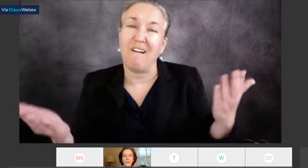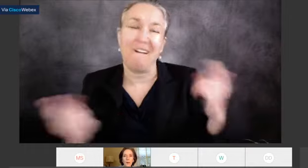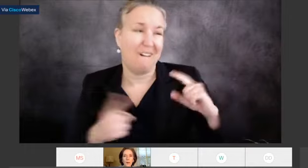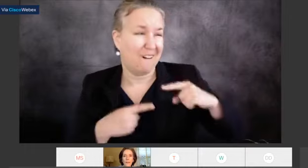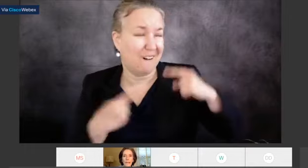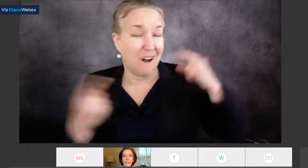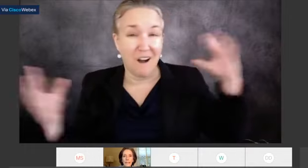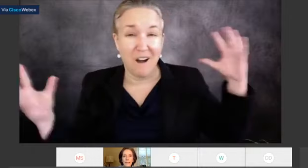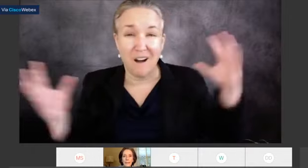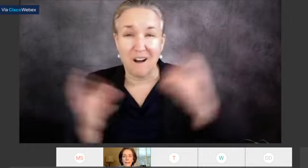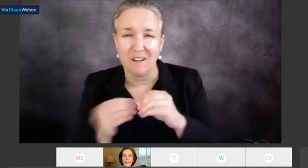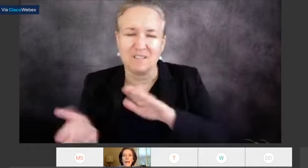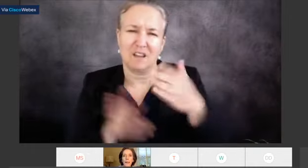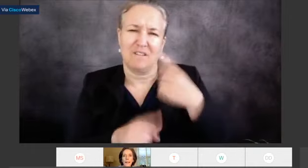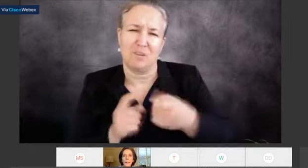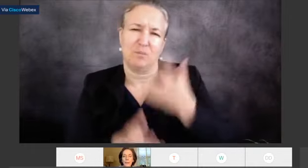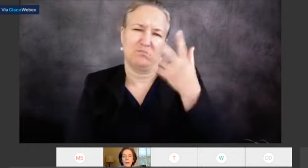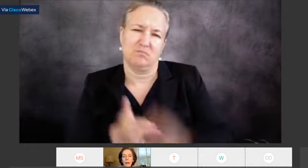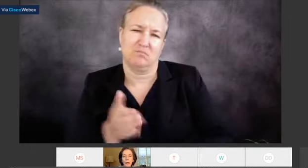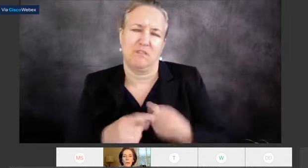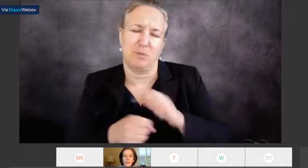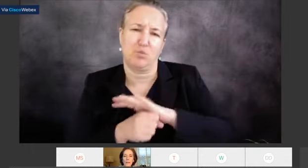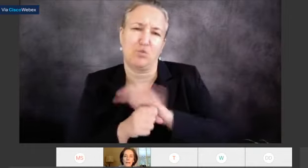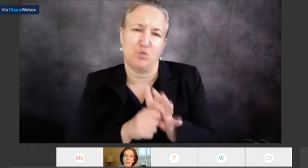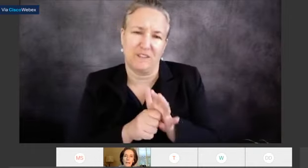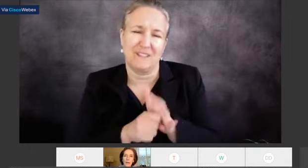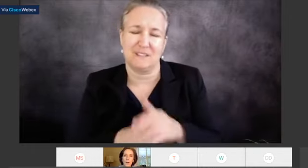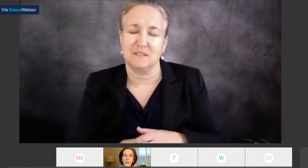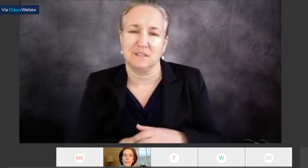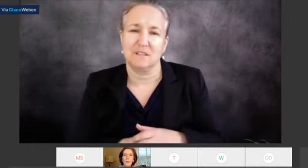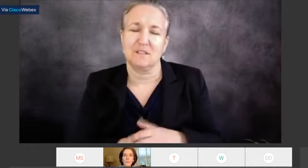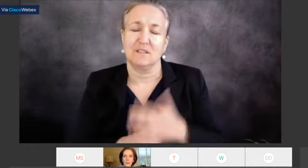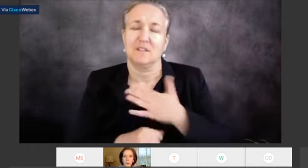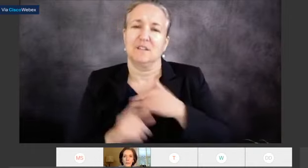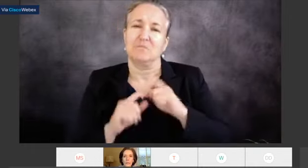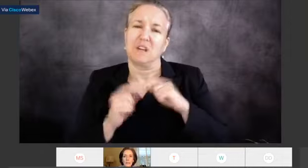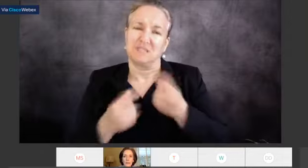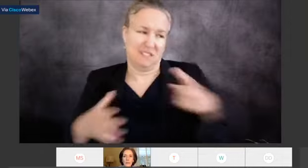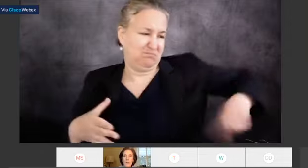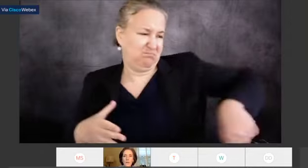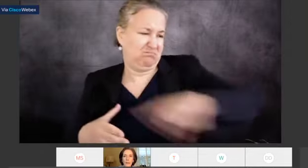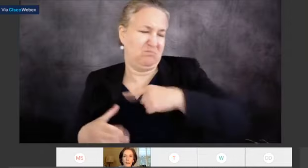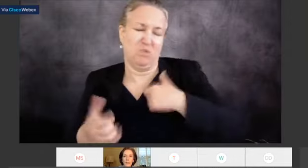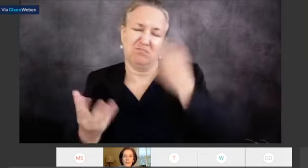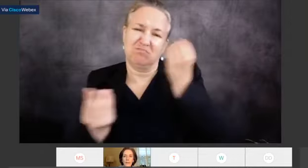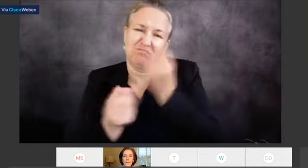to covid19 my team and i want to extend our deepest condolences to the families